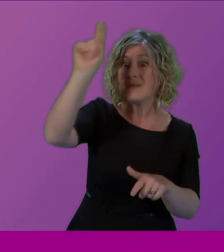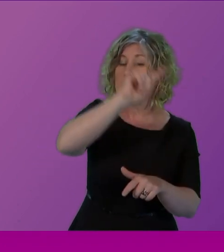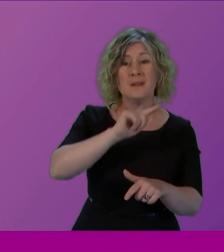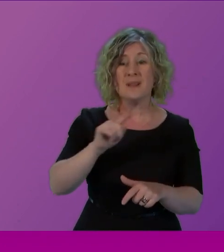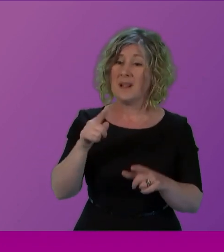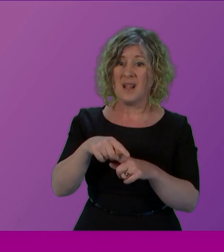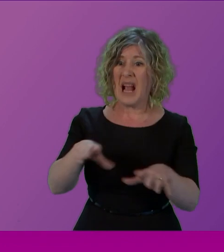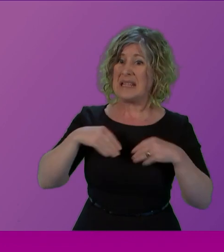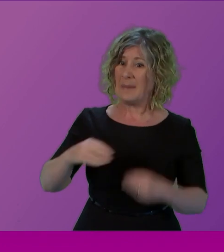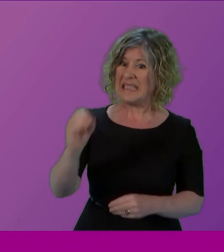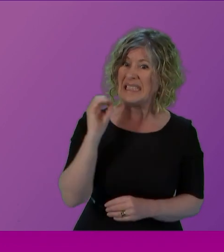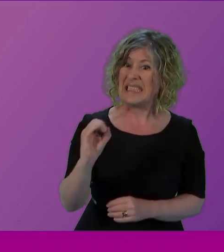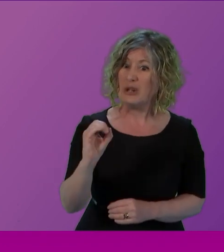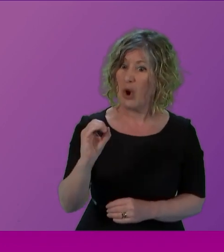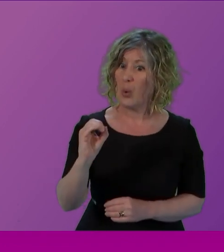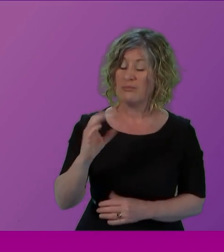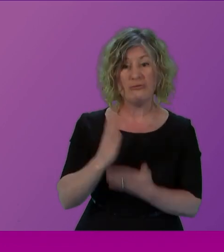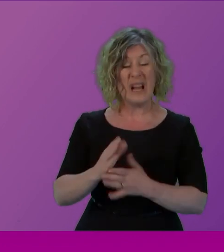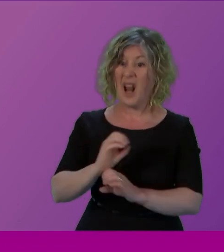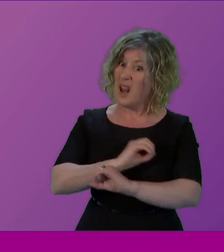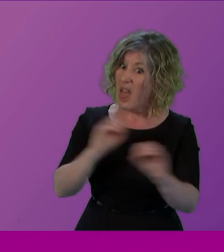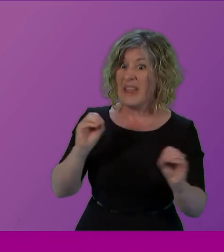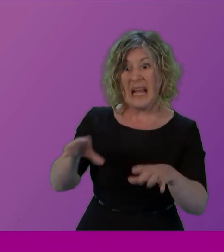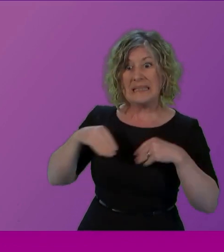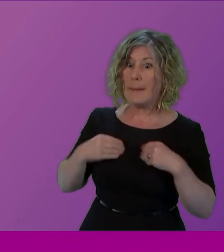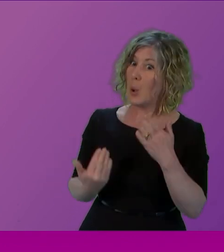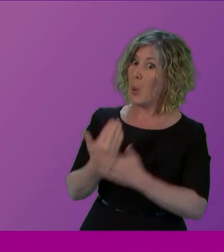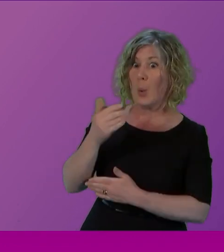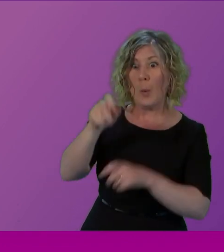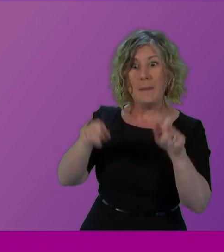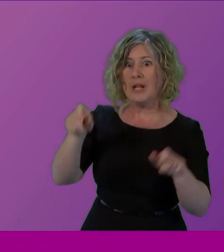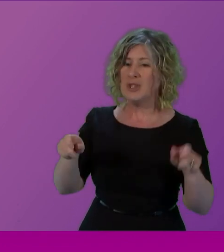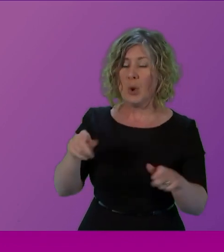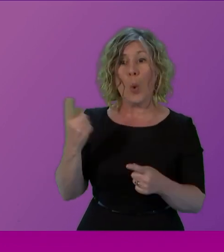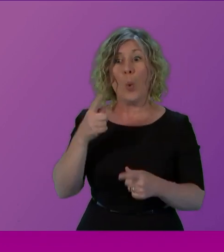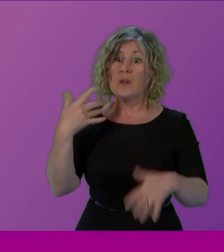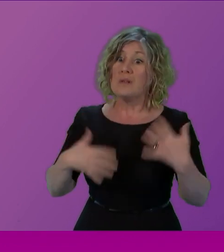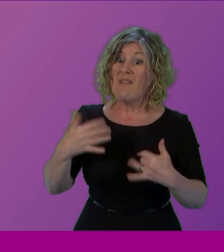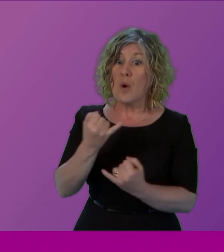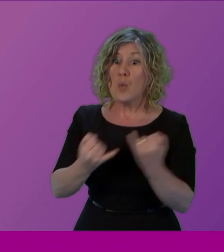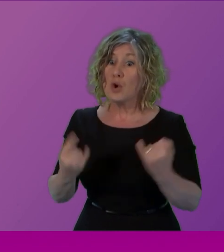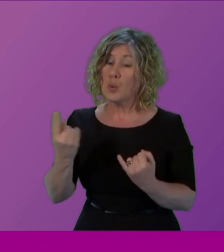We know who suffers when dentistry is cut back: children, the most deprived and families